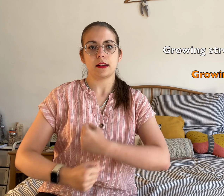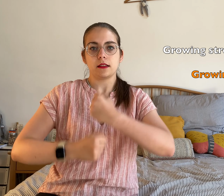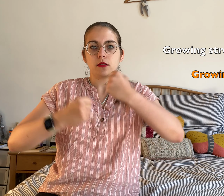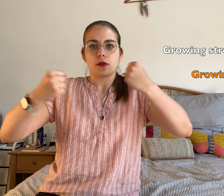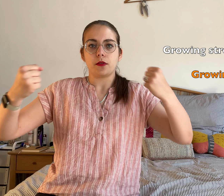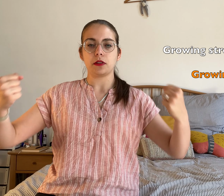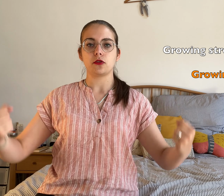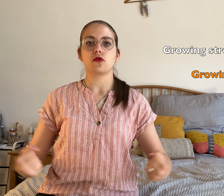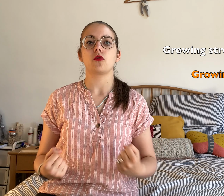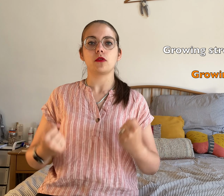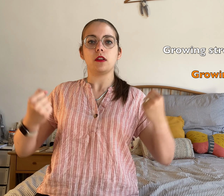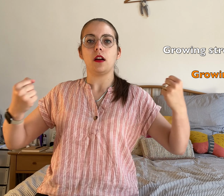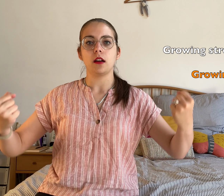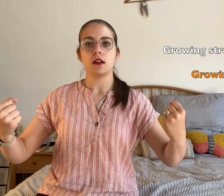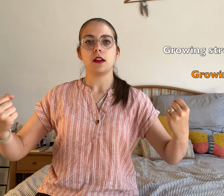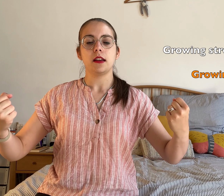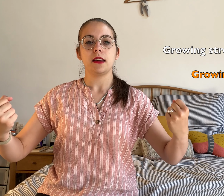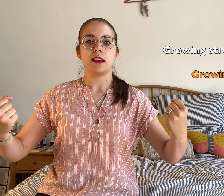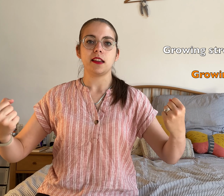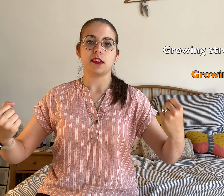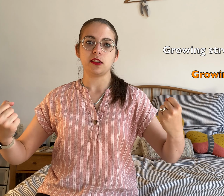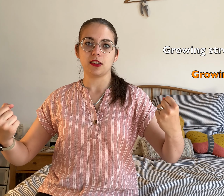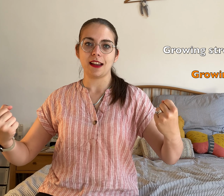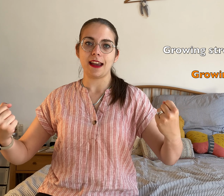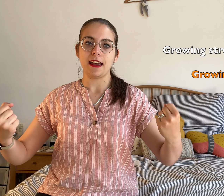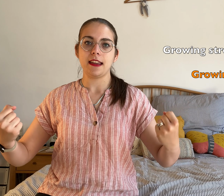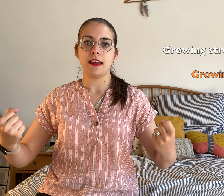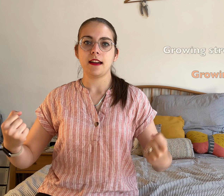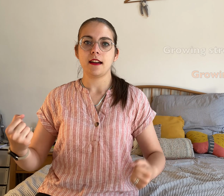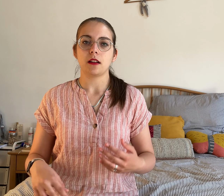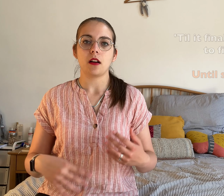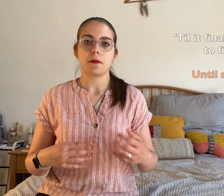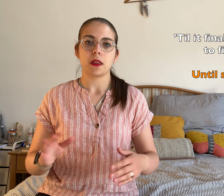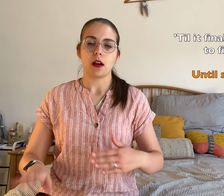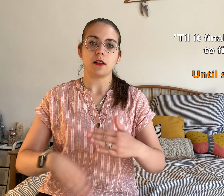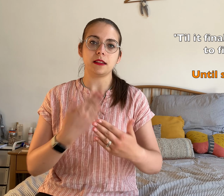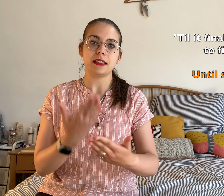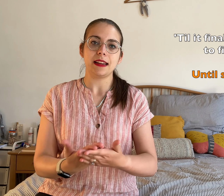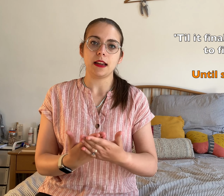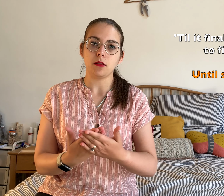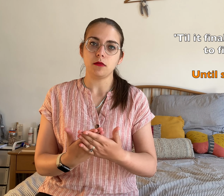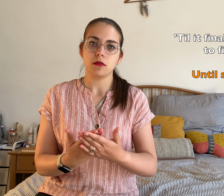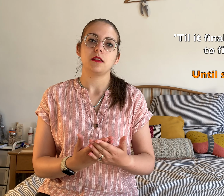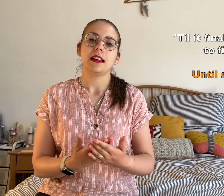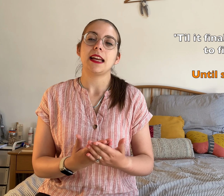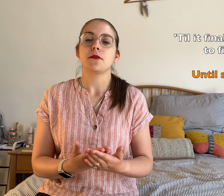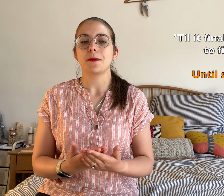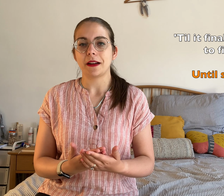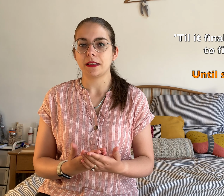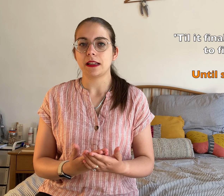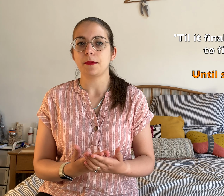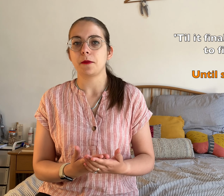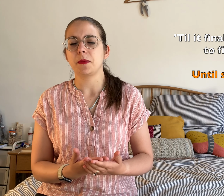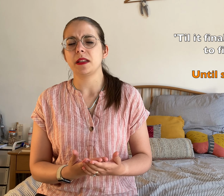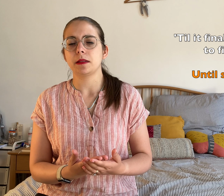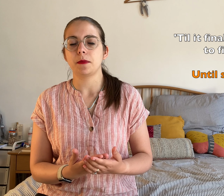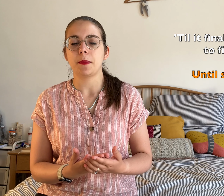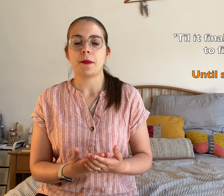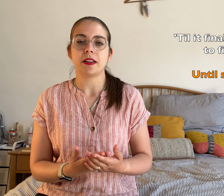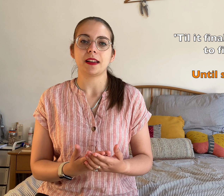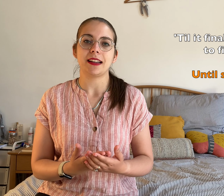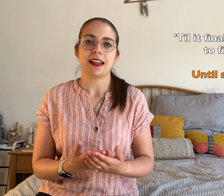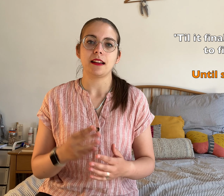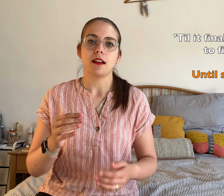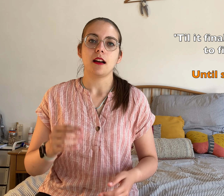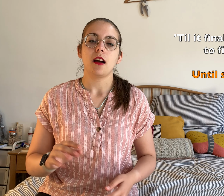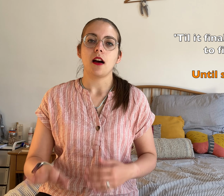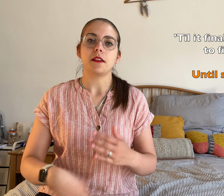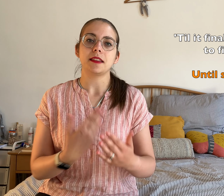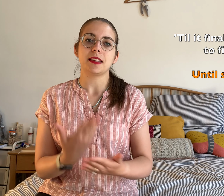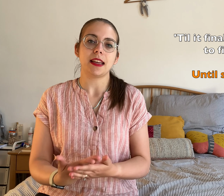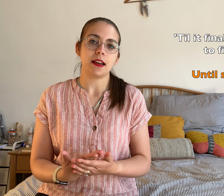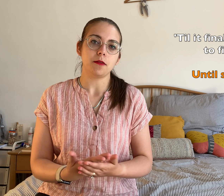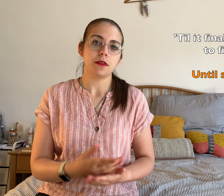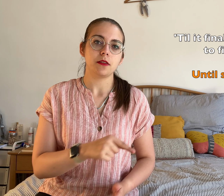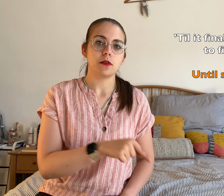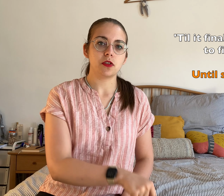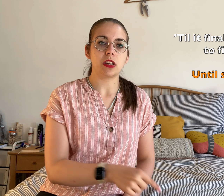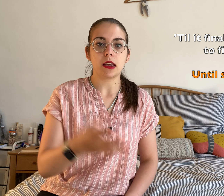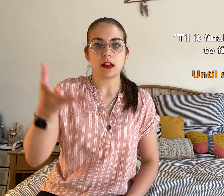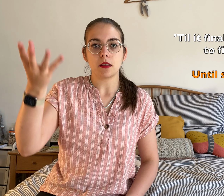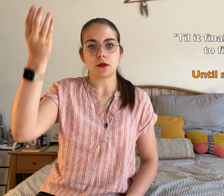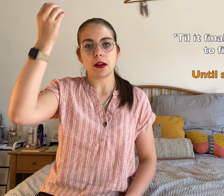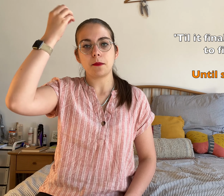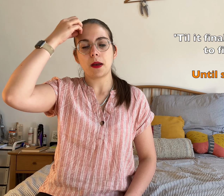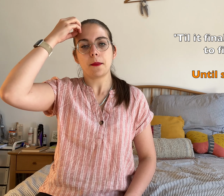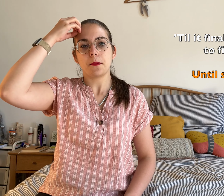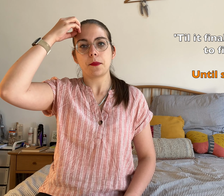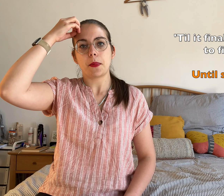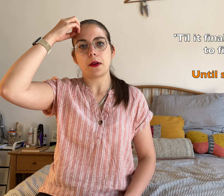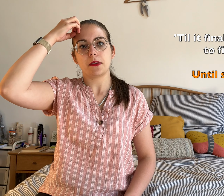it's growing stronger each day "until it reminds her" but we will be signing "until she remembers